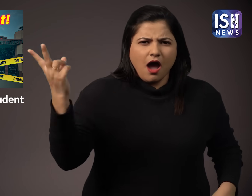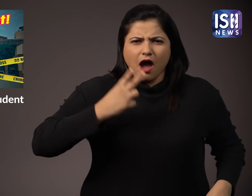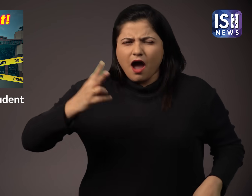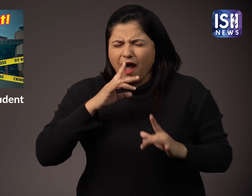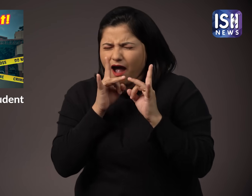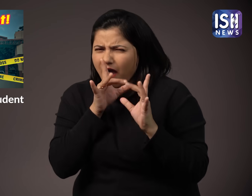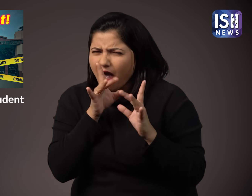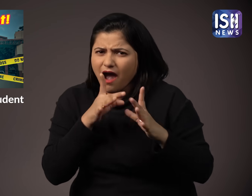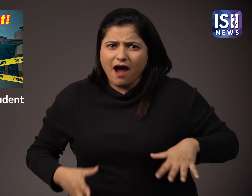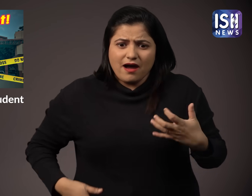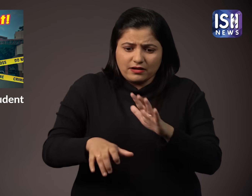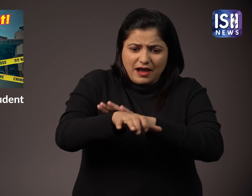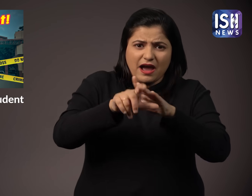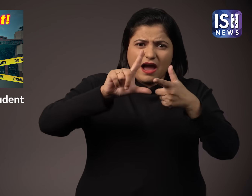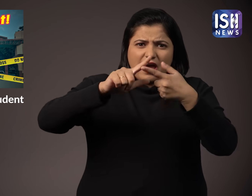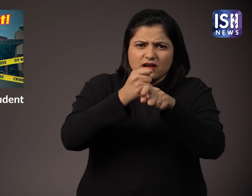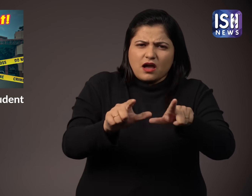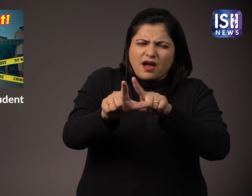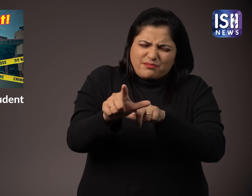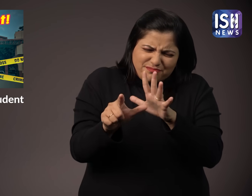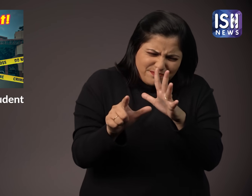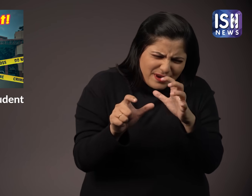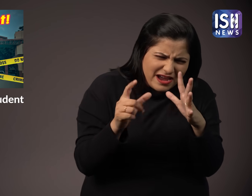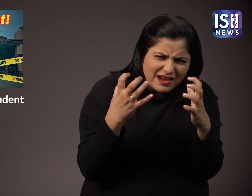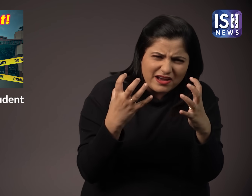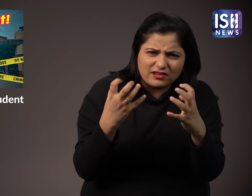Akhil was in a lot of pain; his leg pain had become unbearable.